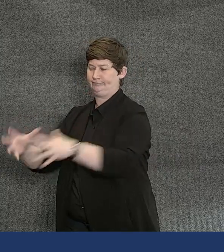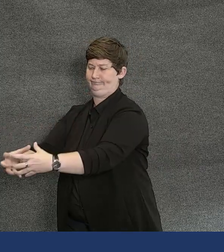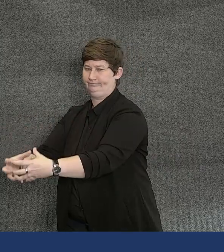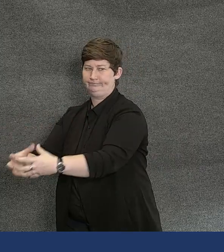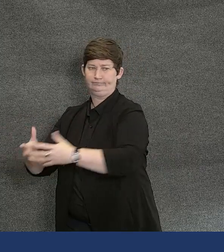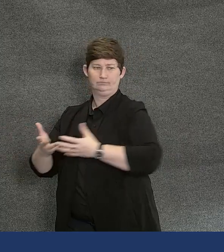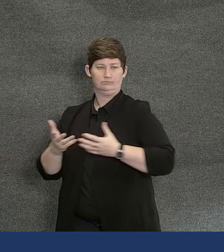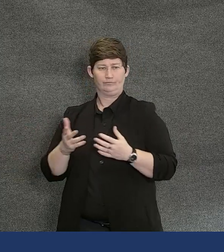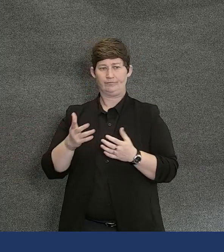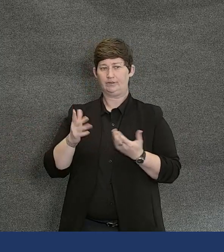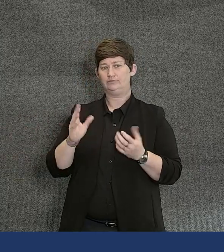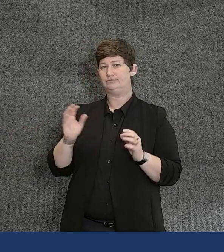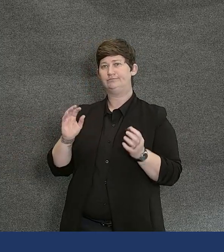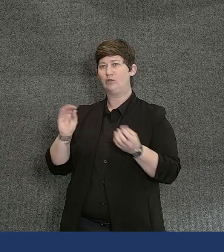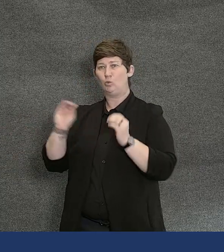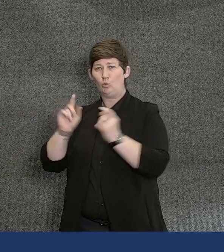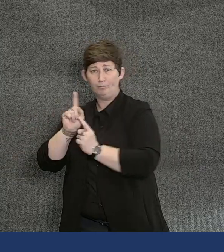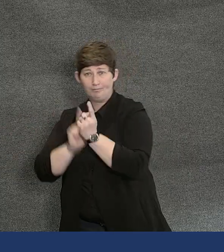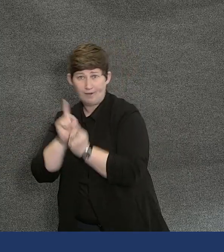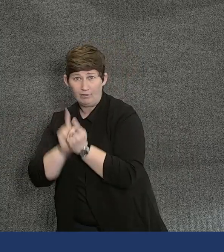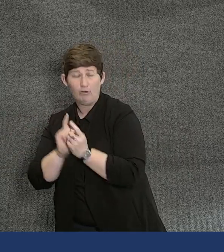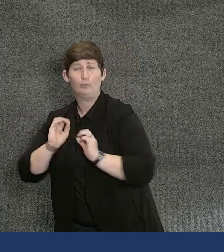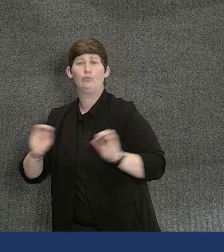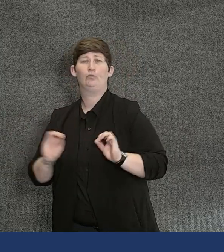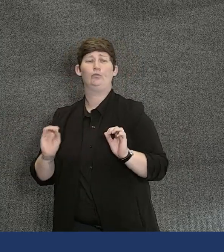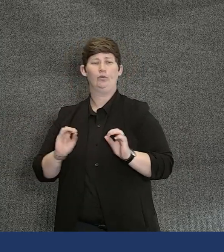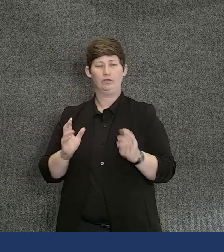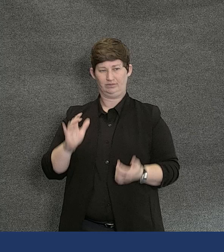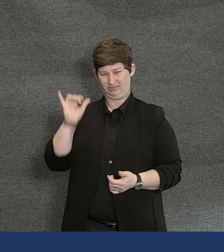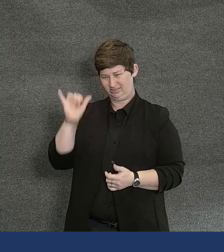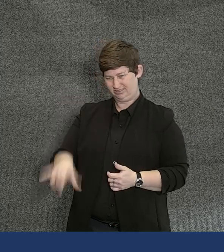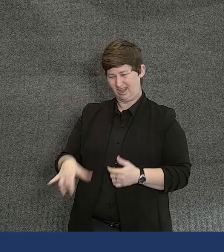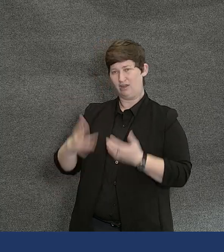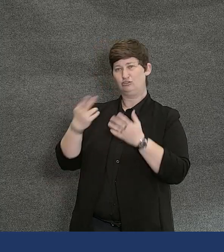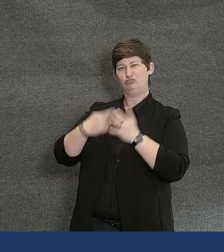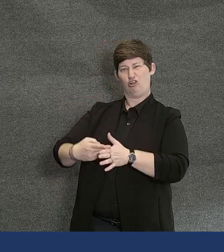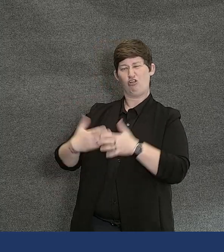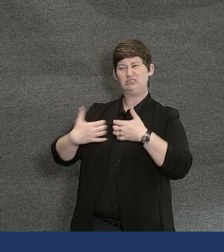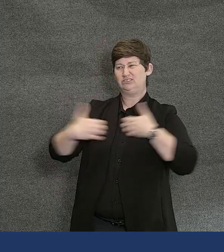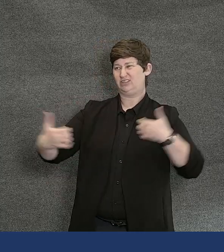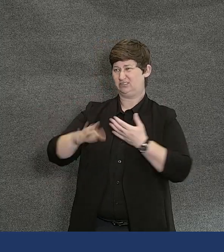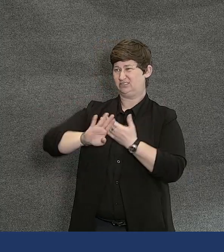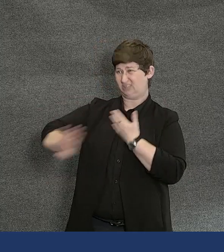That's not integration, that's segregation. And we need to call it what it is.